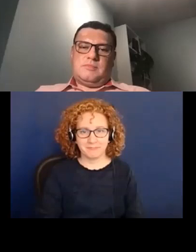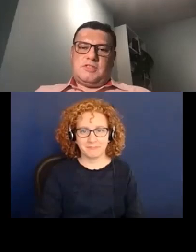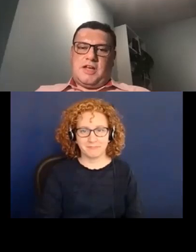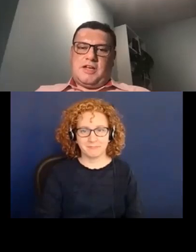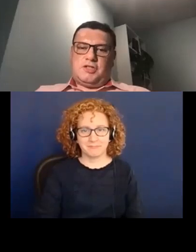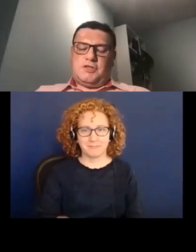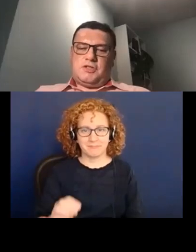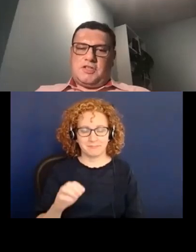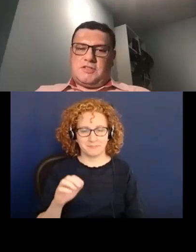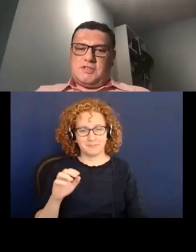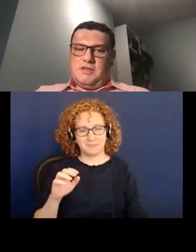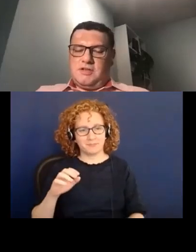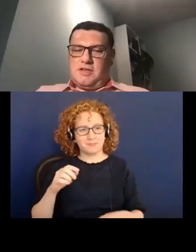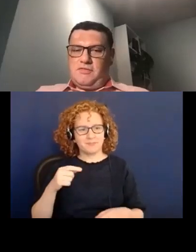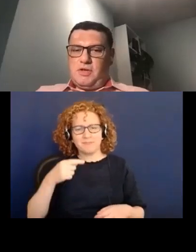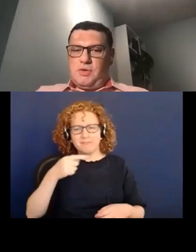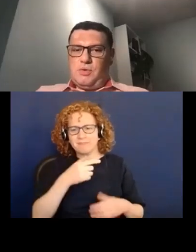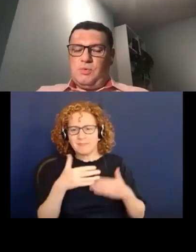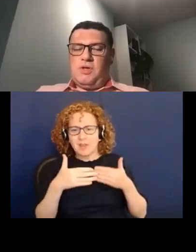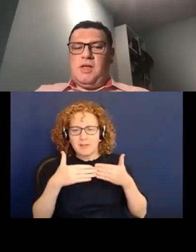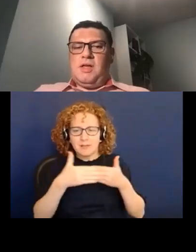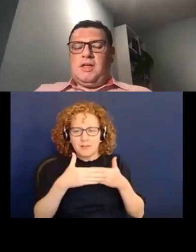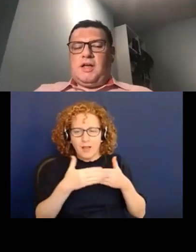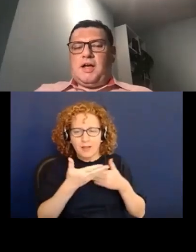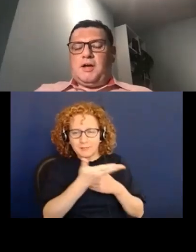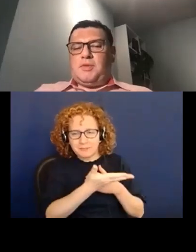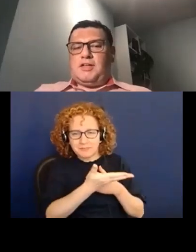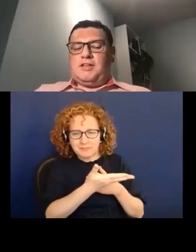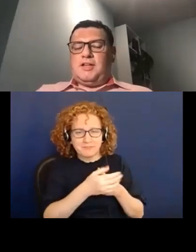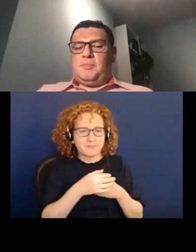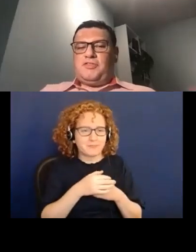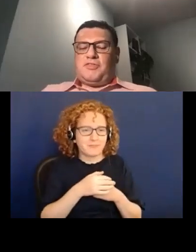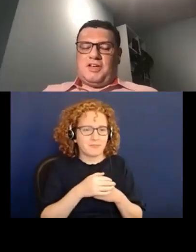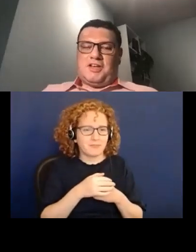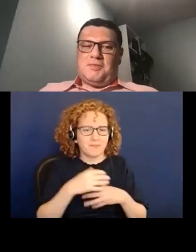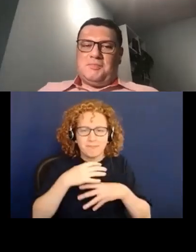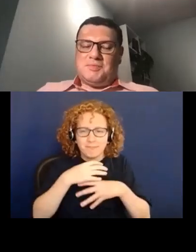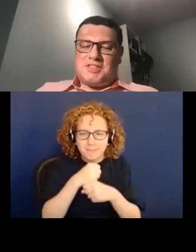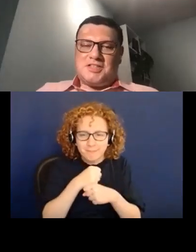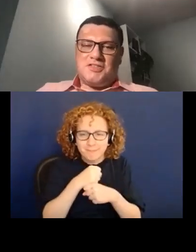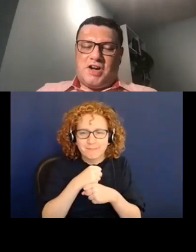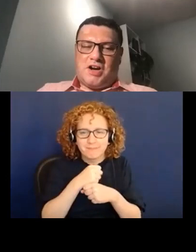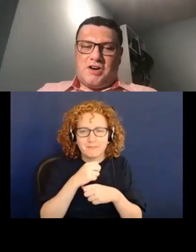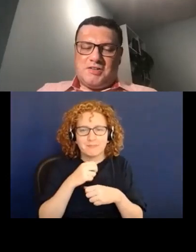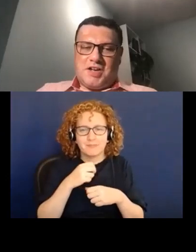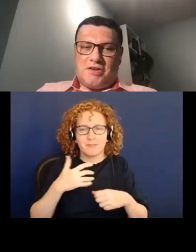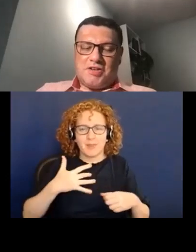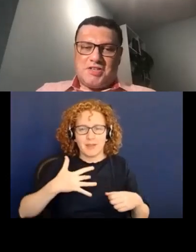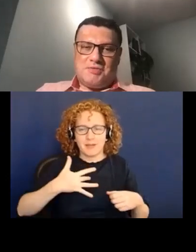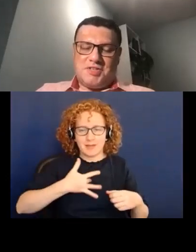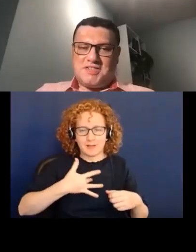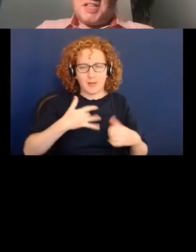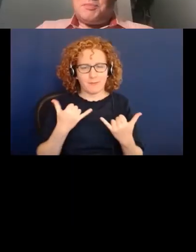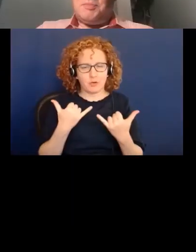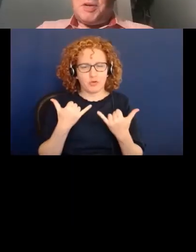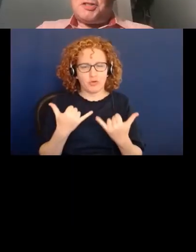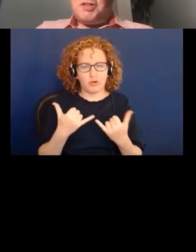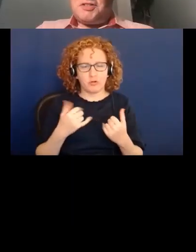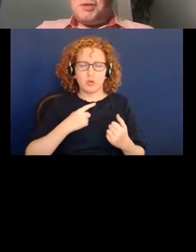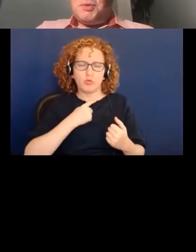slide should just give you a little bit of a sense of our current risk assessment matrix so you'll